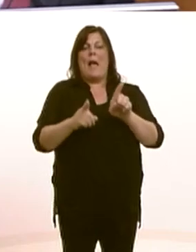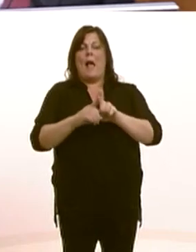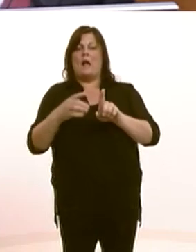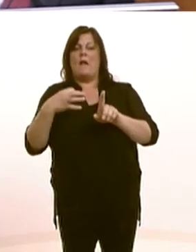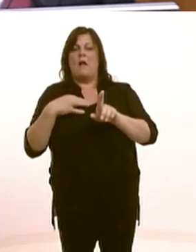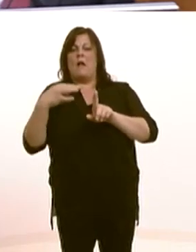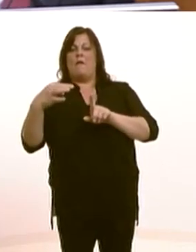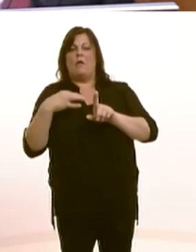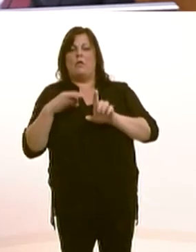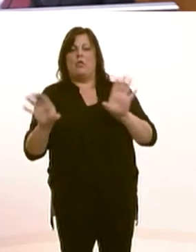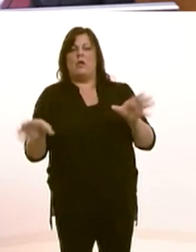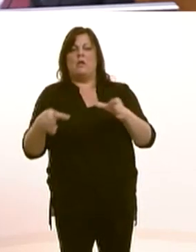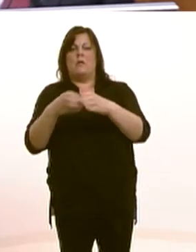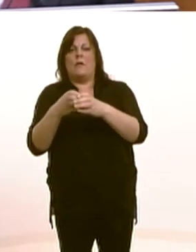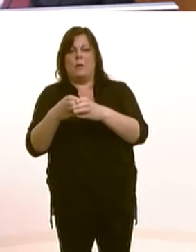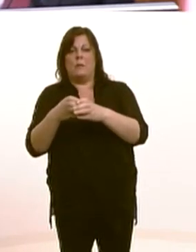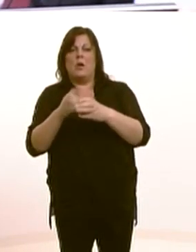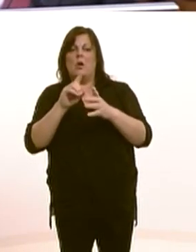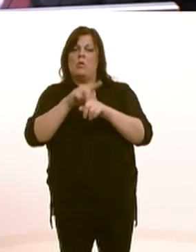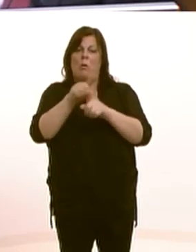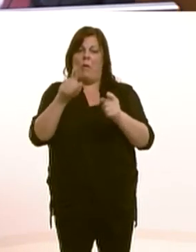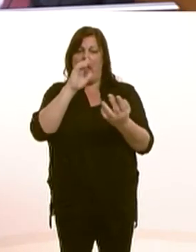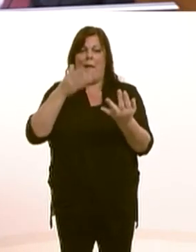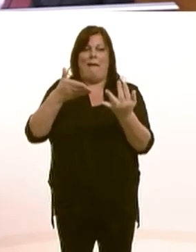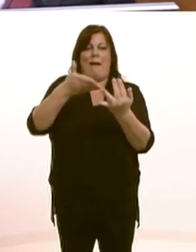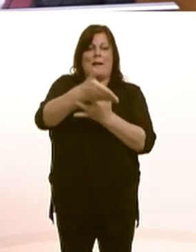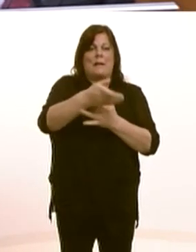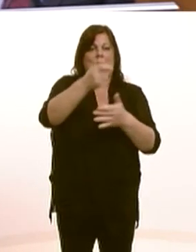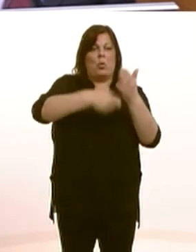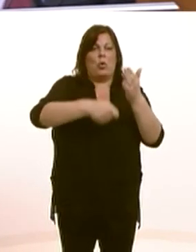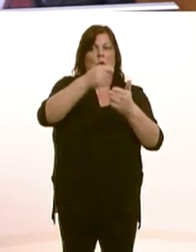public procurement access in Wales, and a joint bidding guide is helping smaller and